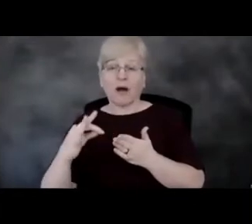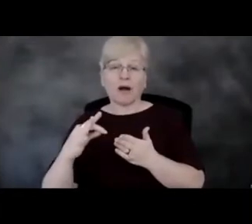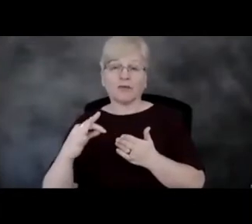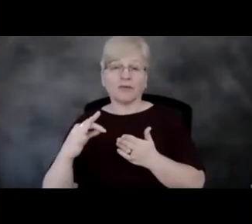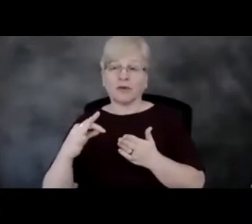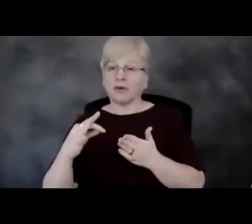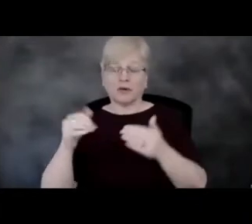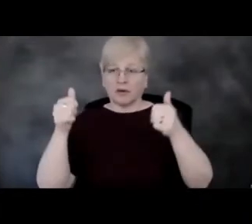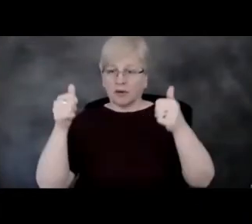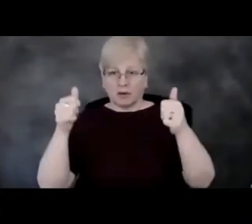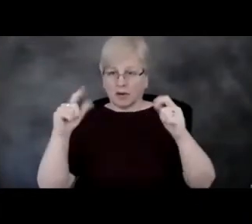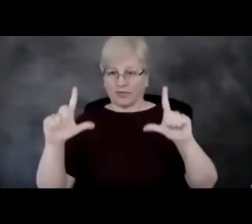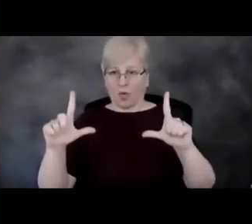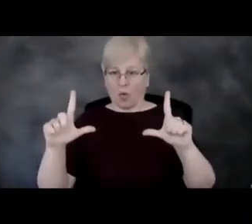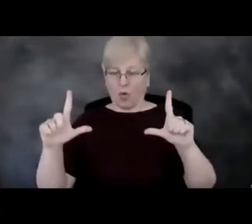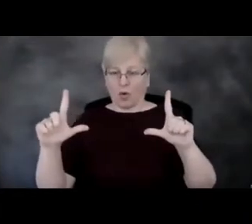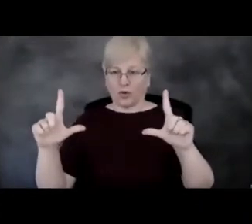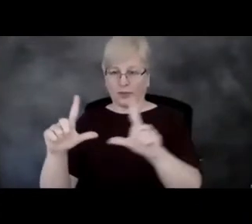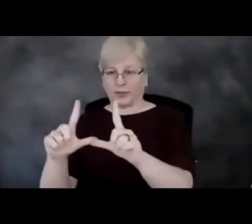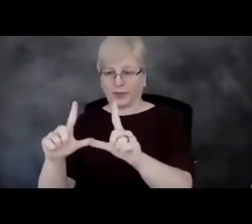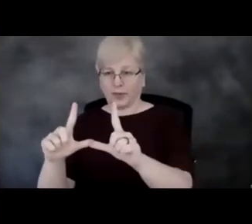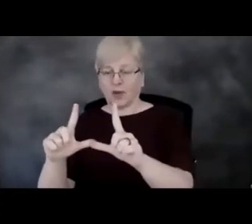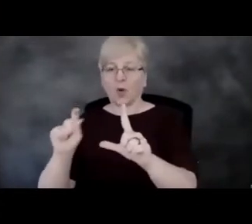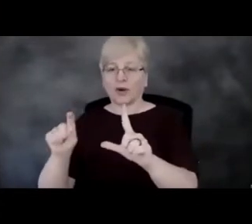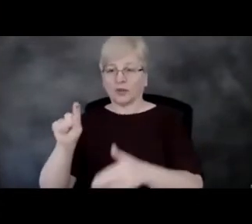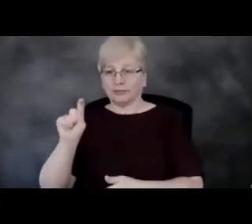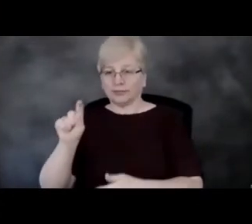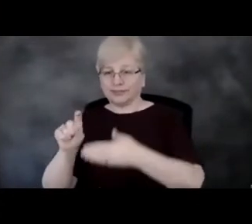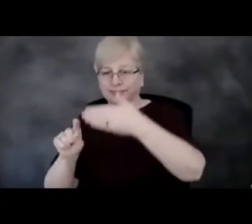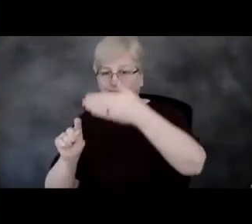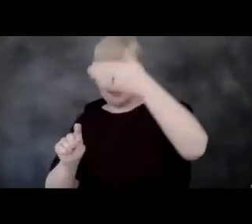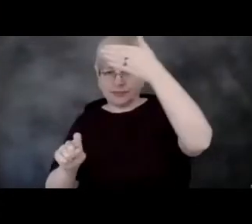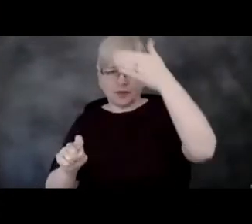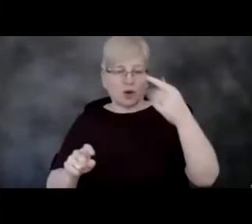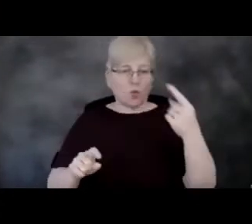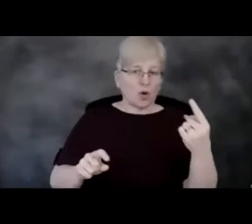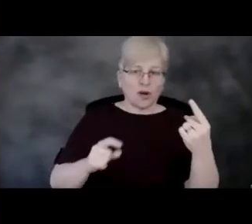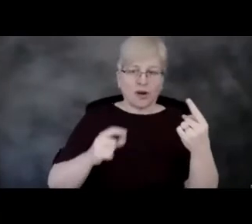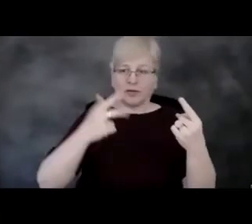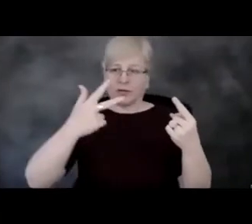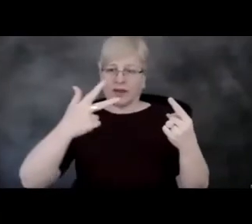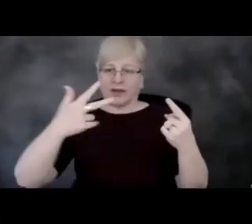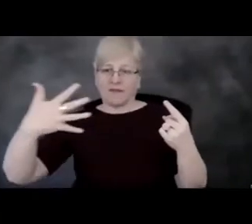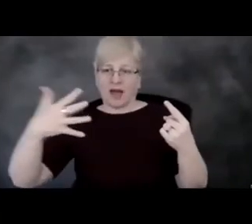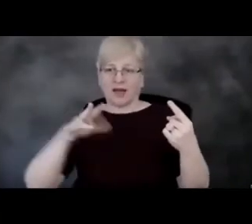17:24:17 , the whole one, three, five, 17:24:22 seven or nine are not visible at